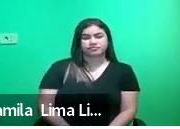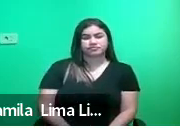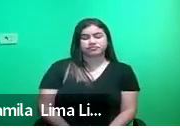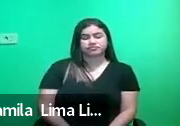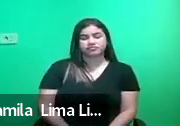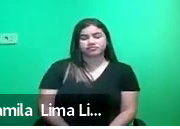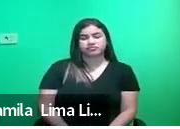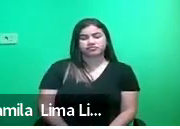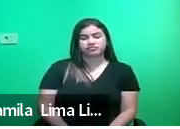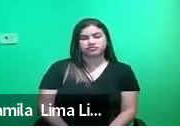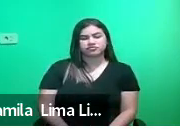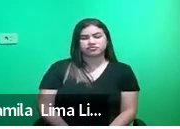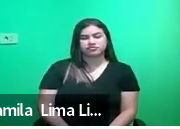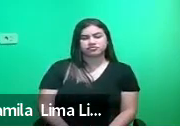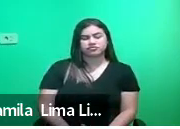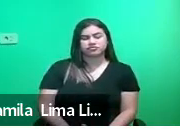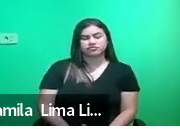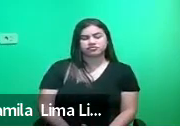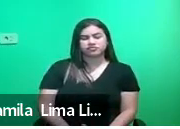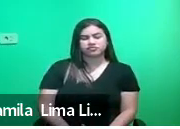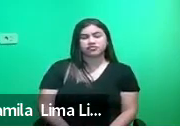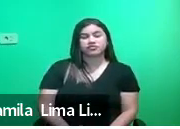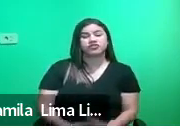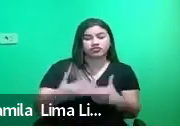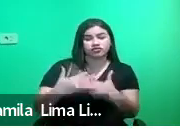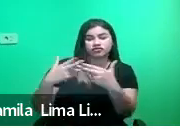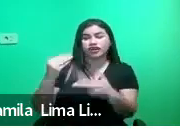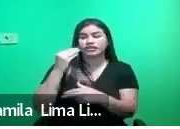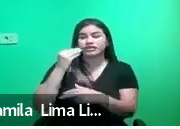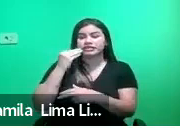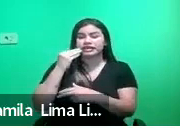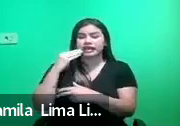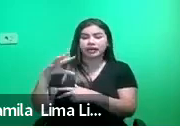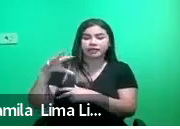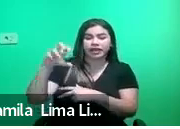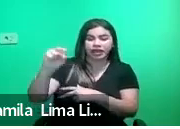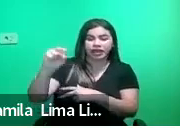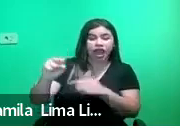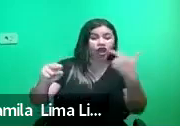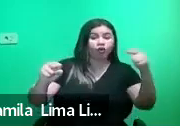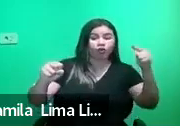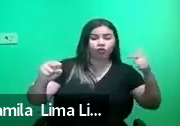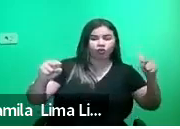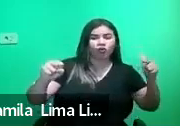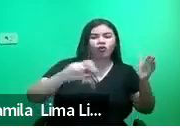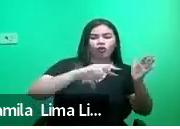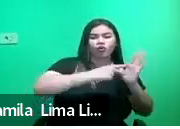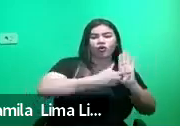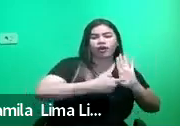and only subsequently subsequently, on the basis of the fact that the on successful grasping movement